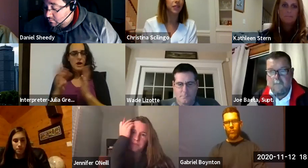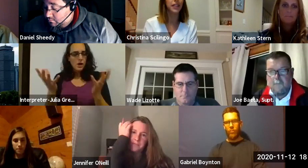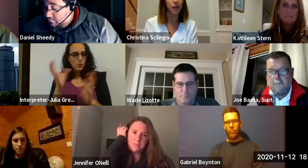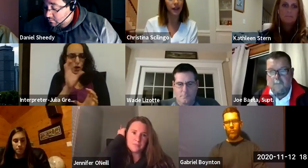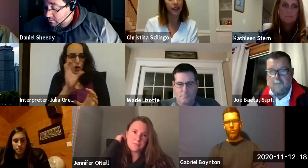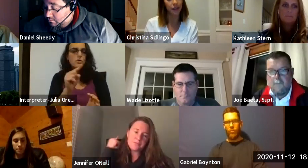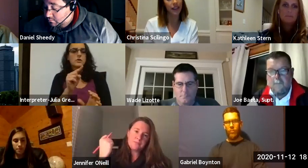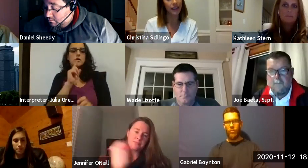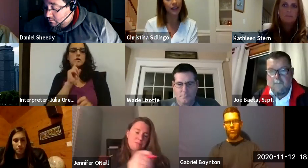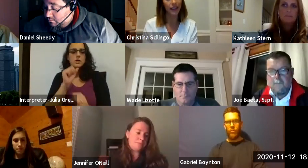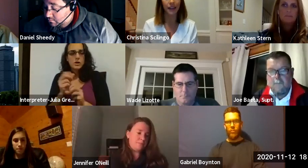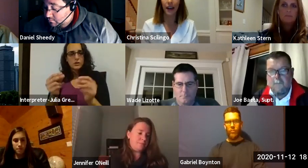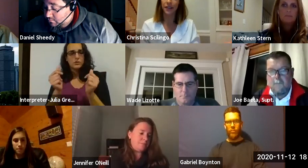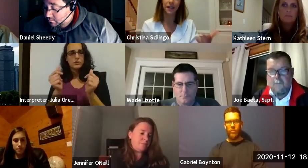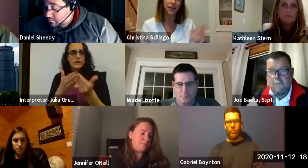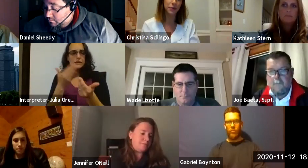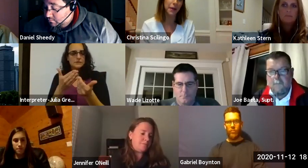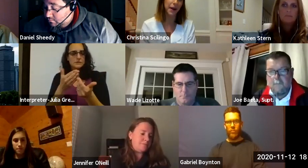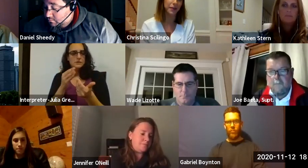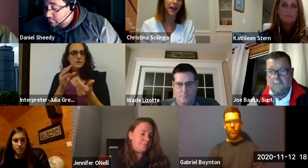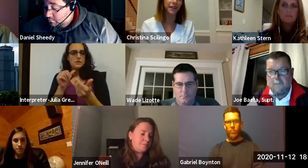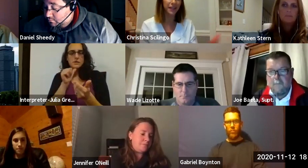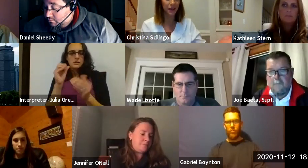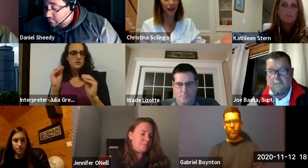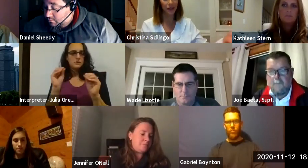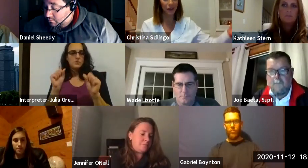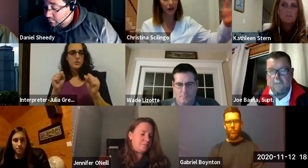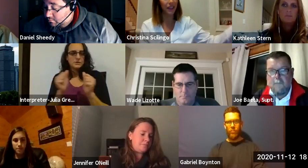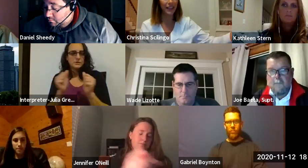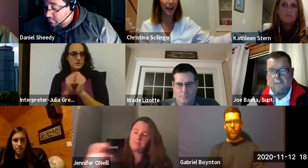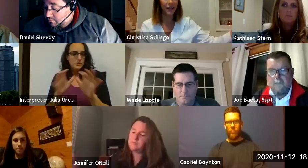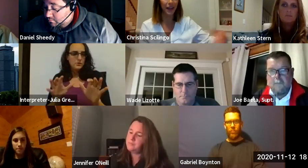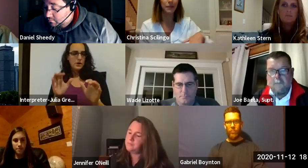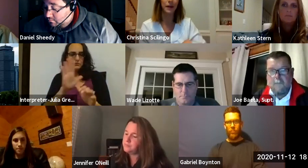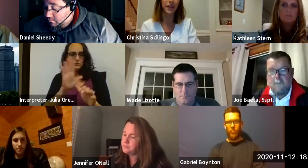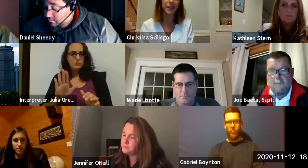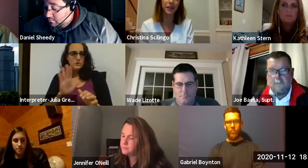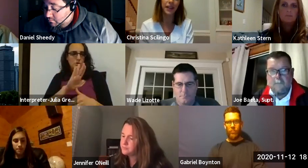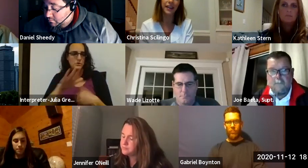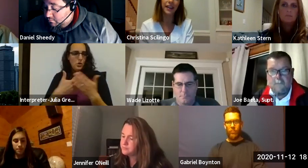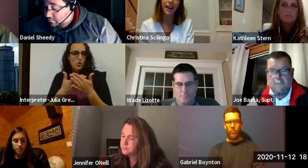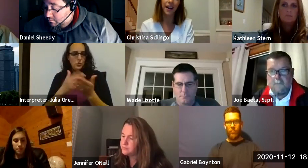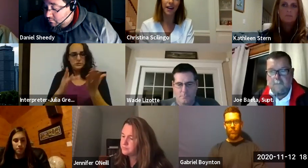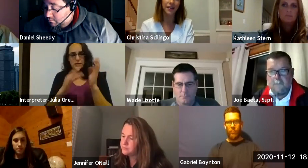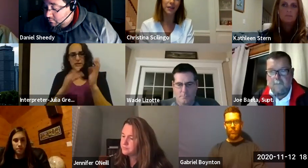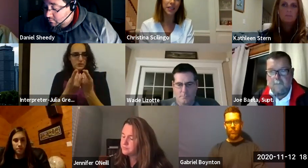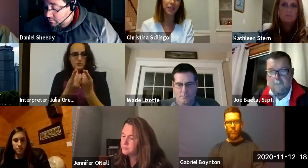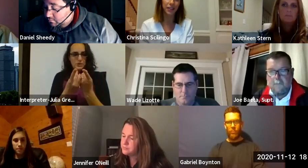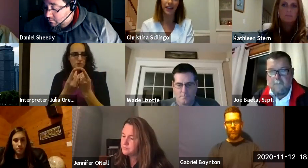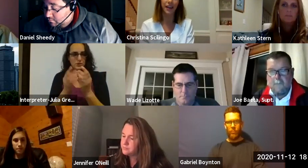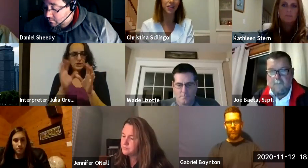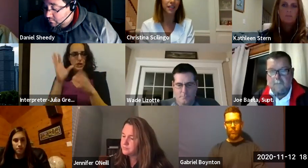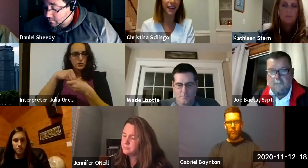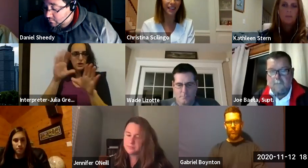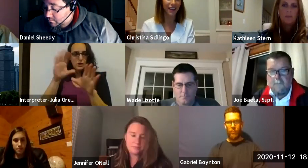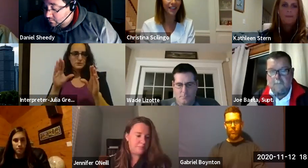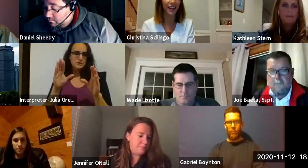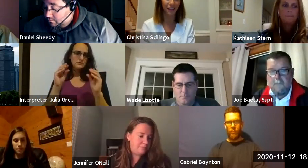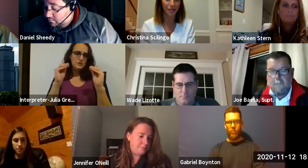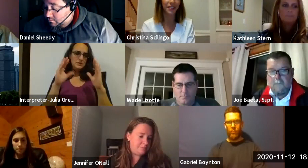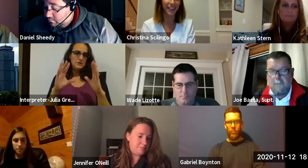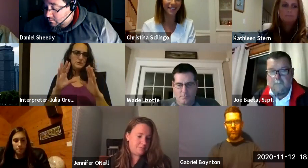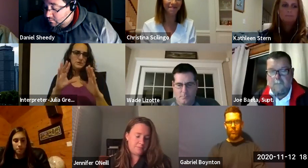Christina Scilingo: Really quickly, and really easily and none of us will be possible. Obviously without the support of the entire tech department, including our awesome teacher technology liaisons at every building